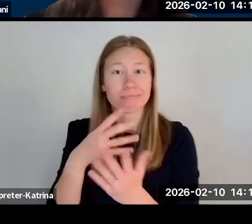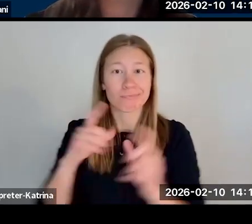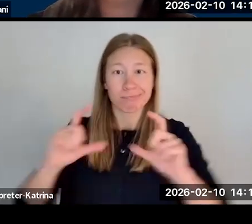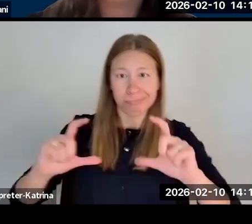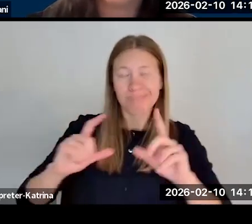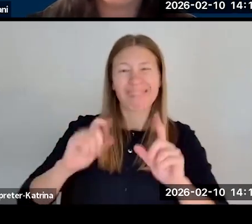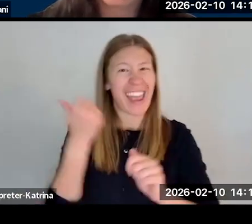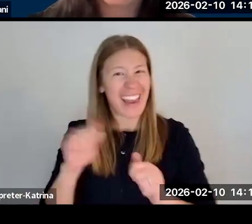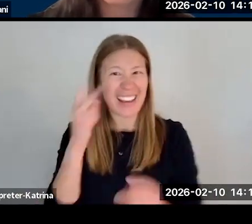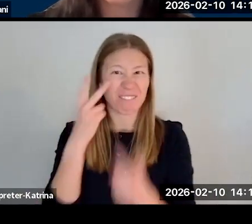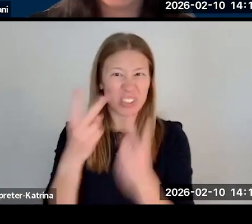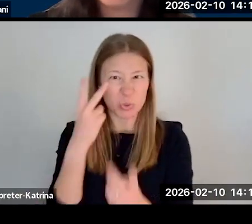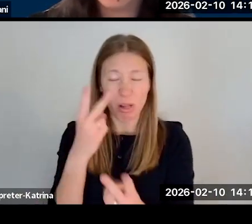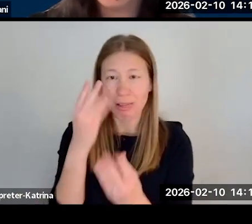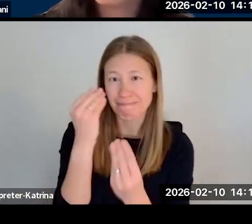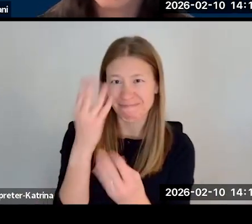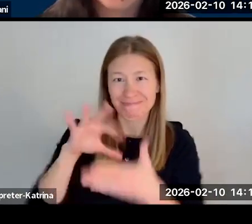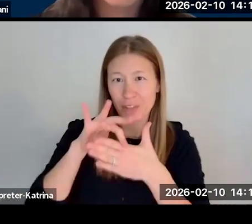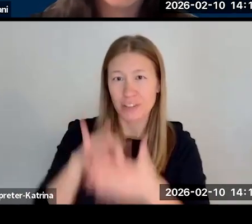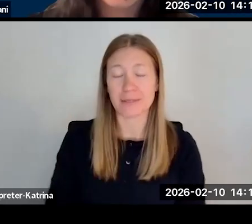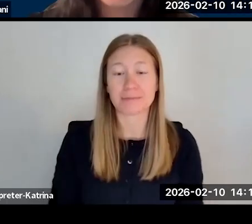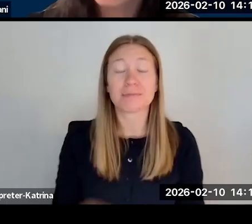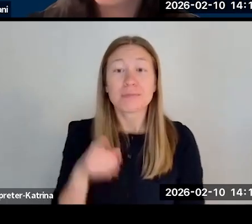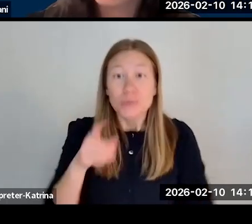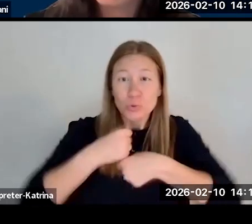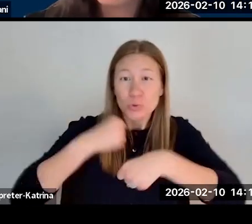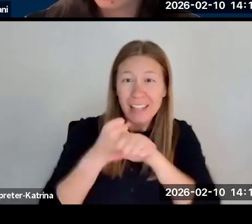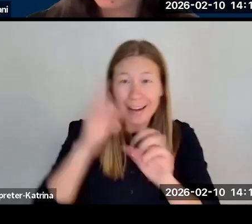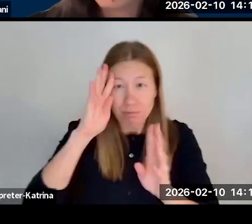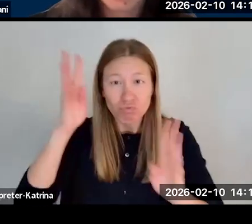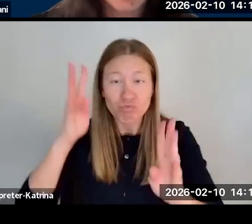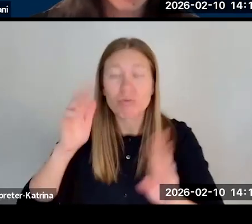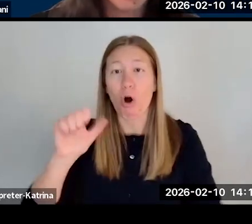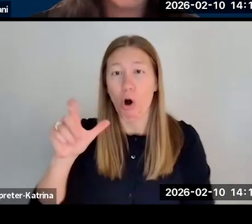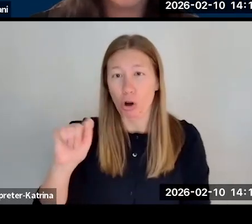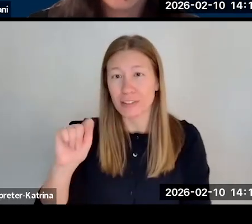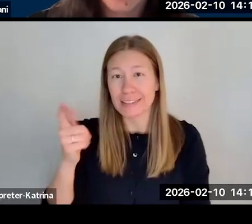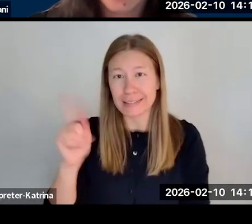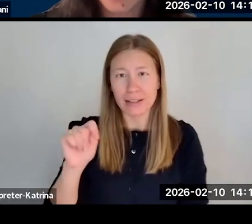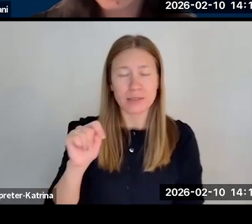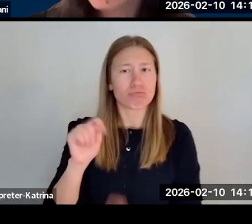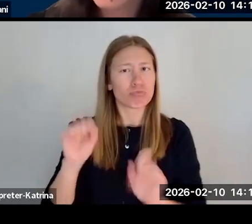When you're writing all text for an image, you can keep it pretty concise. One way I like